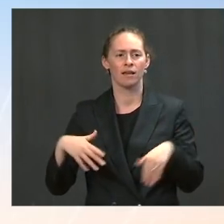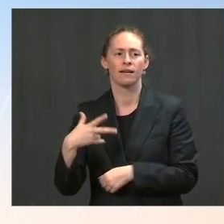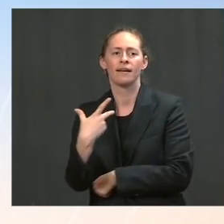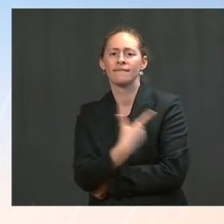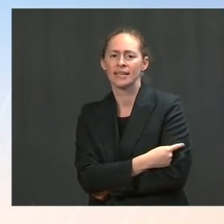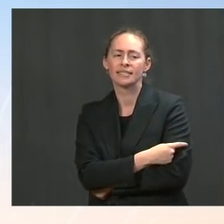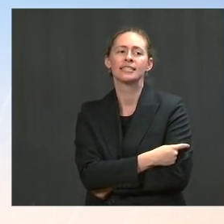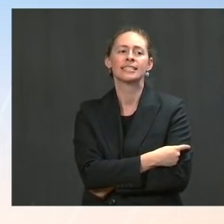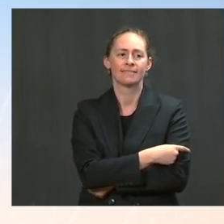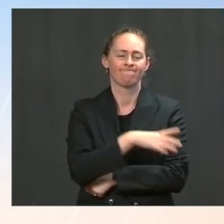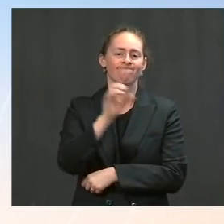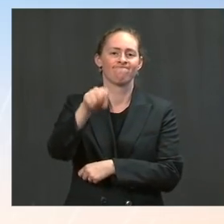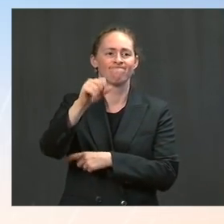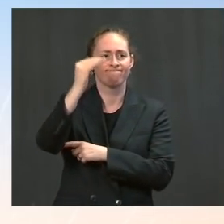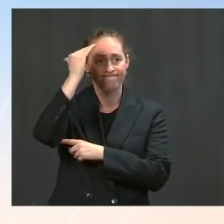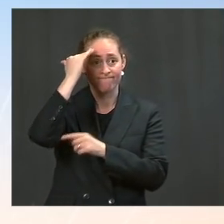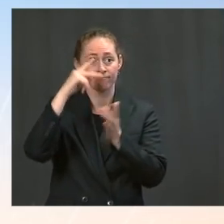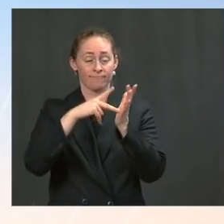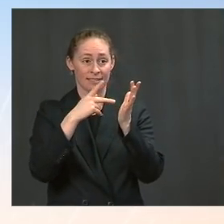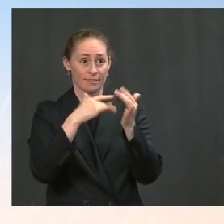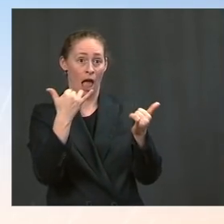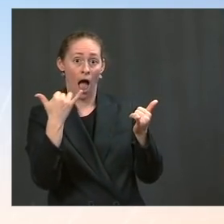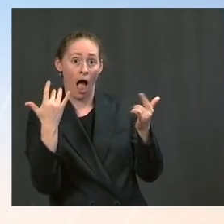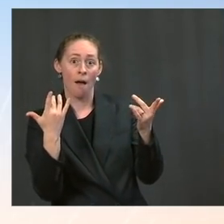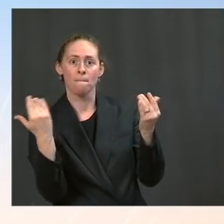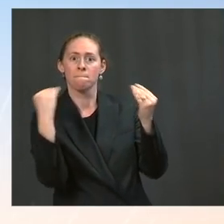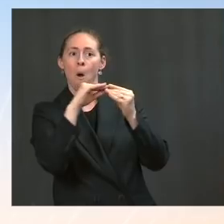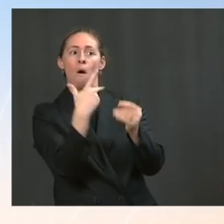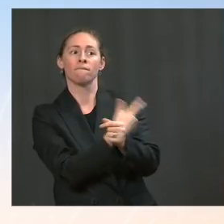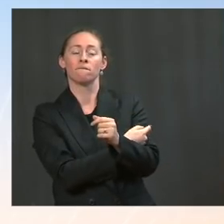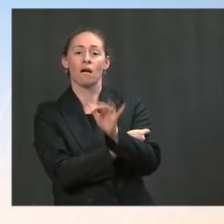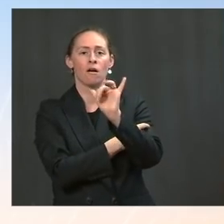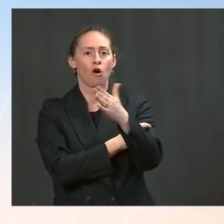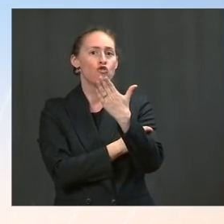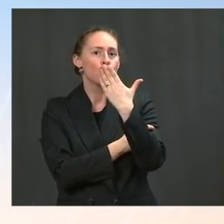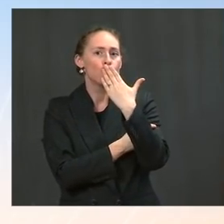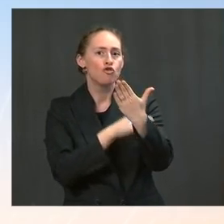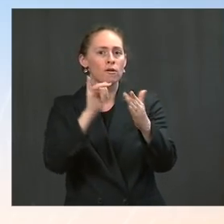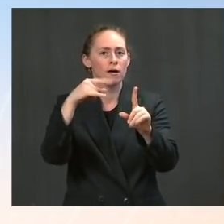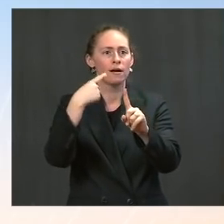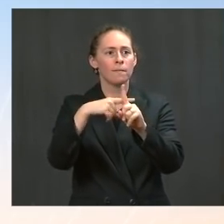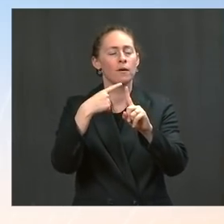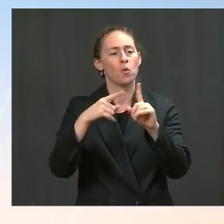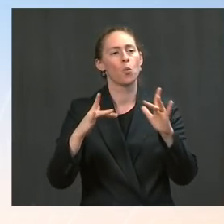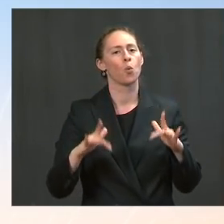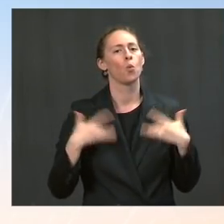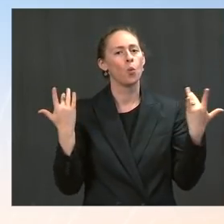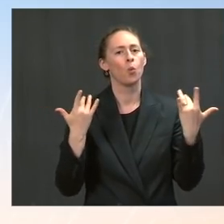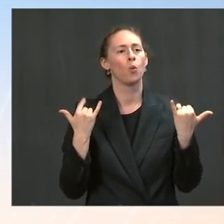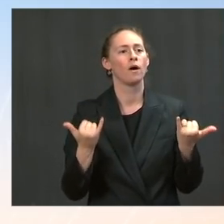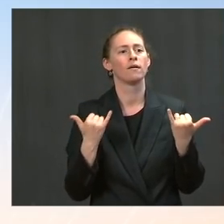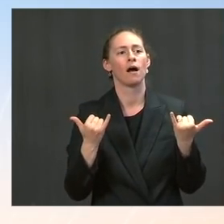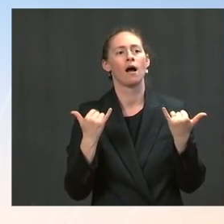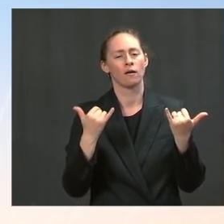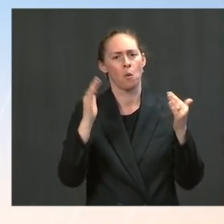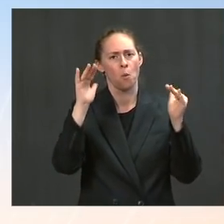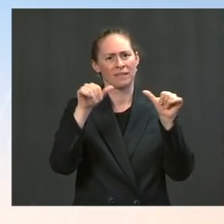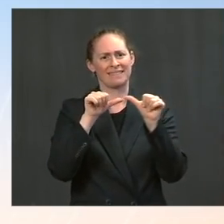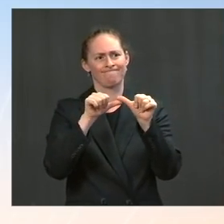We'll look at that and apply those tactics other places -- in Oklahoma -- to make sure we're continuing to go community by community to meet people where they are.